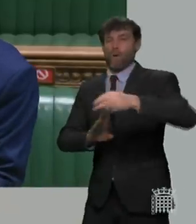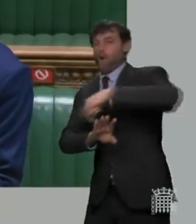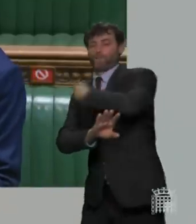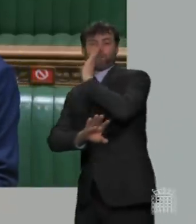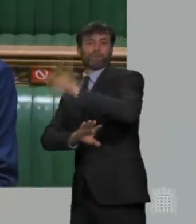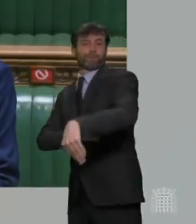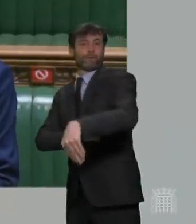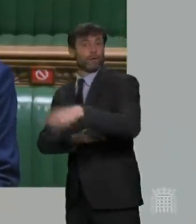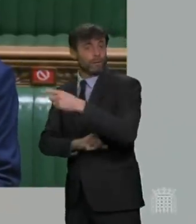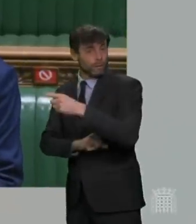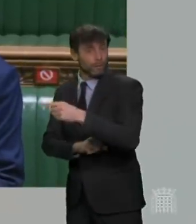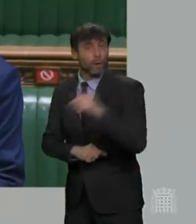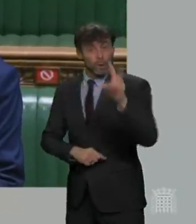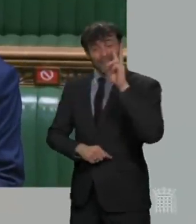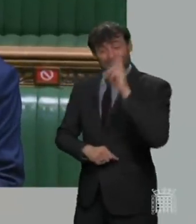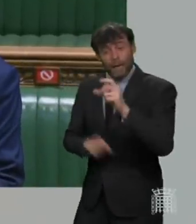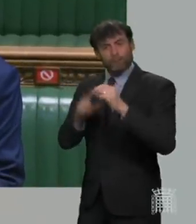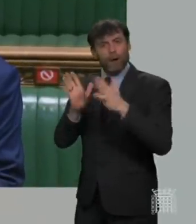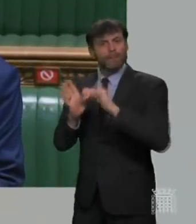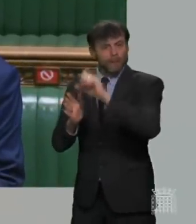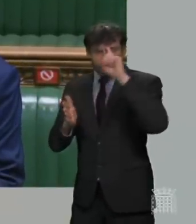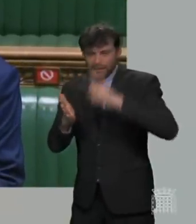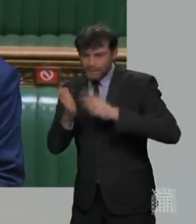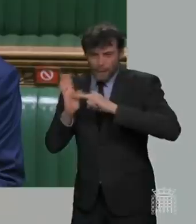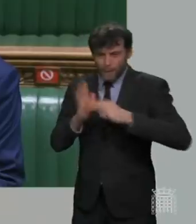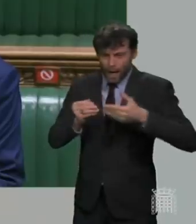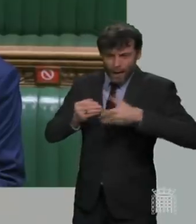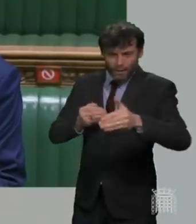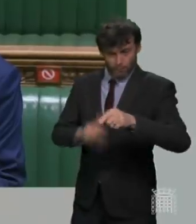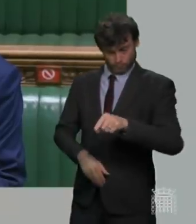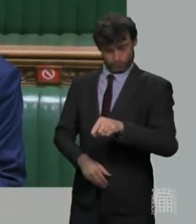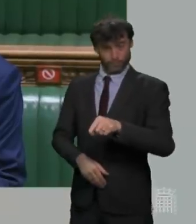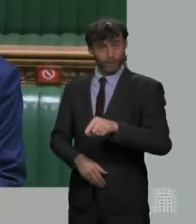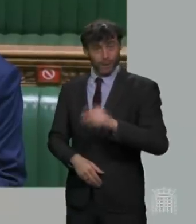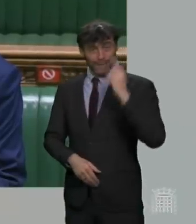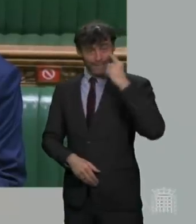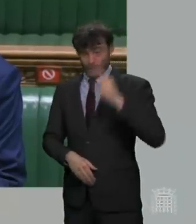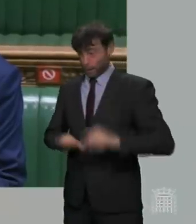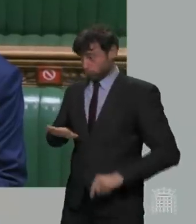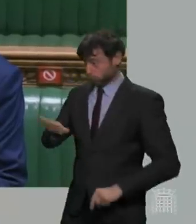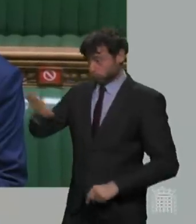decision, the worse it gets, because it is not just a pay cut; it is a broken promise,